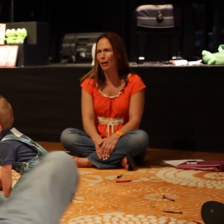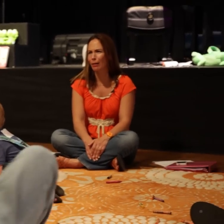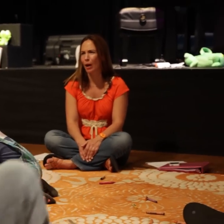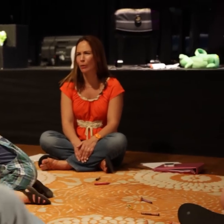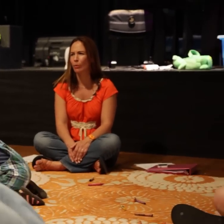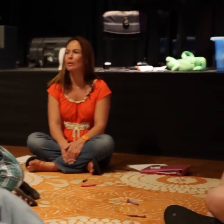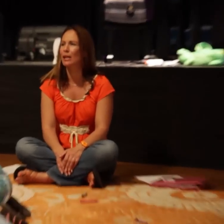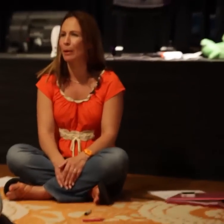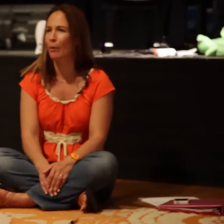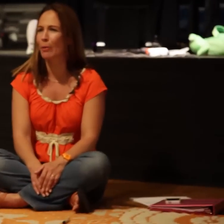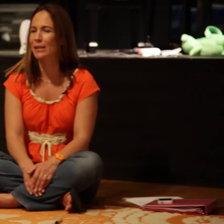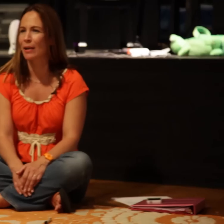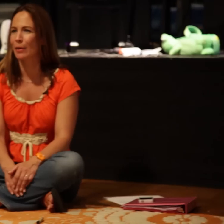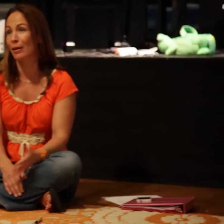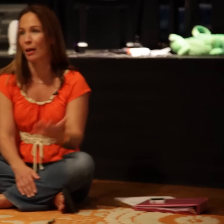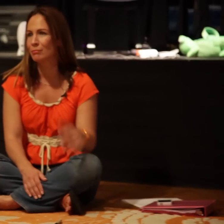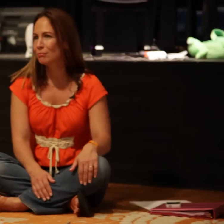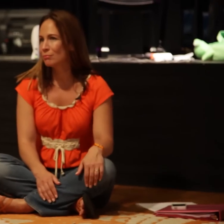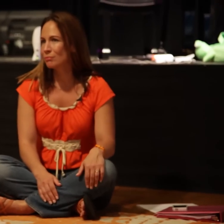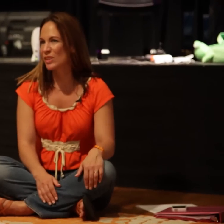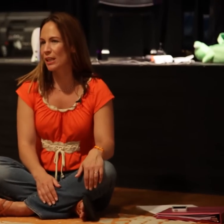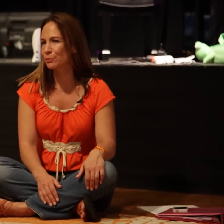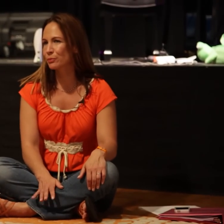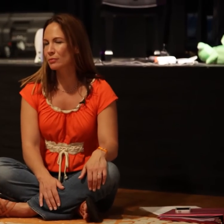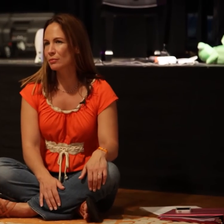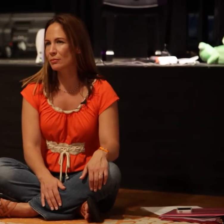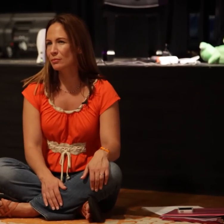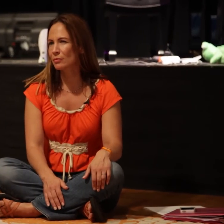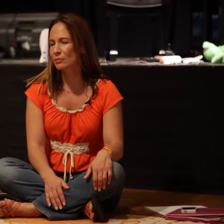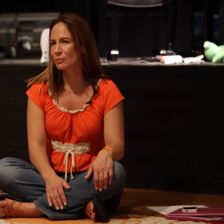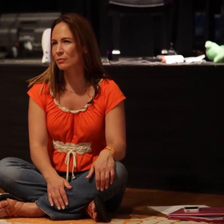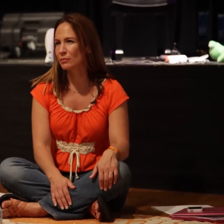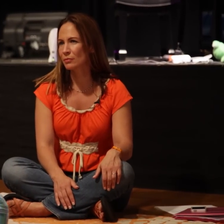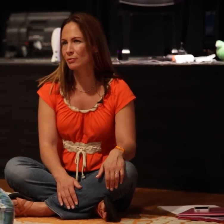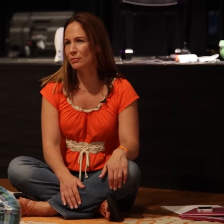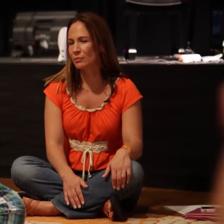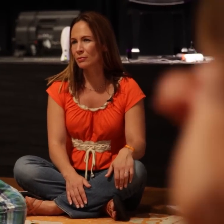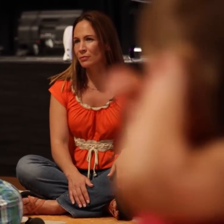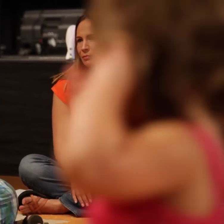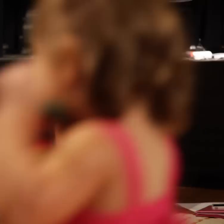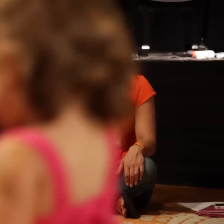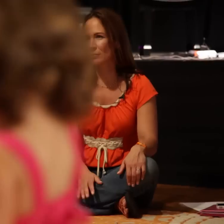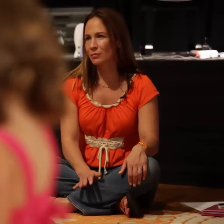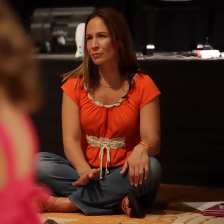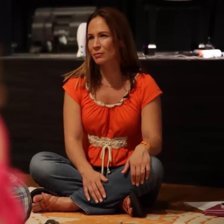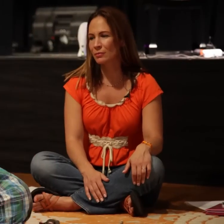Like you tell me why would I sign? I don't know. I said she communicates better, she doesn't give temper tantrums,